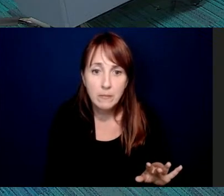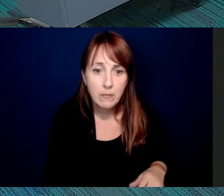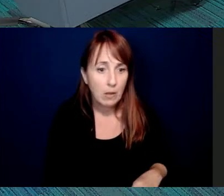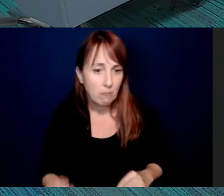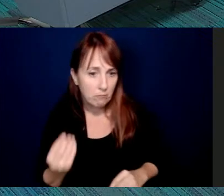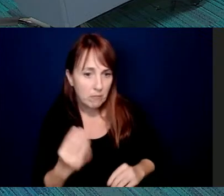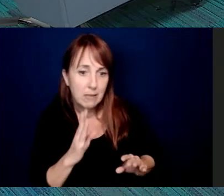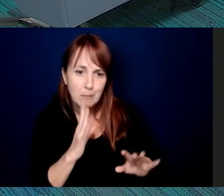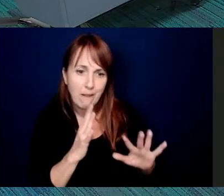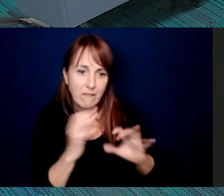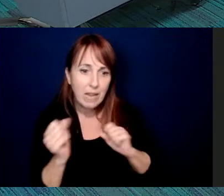who is on Zoom.